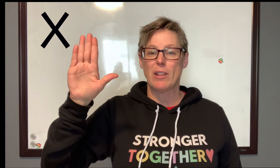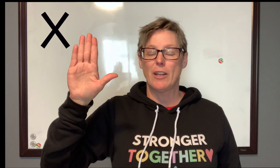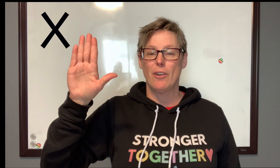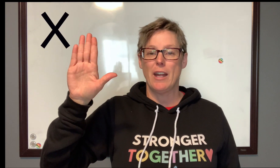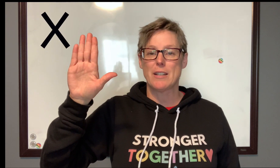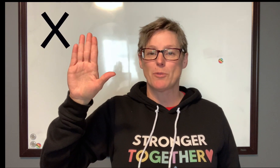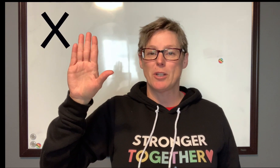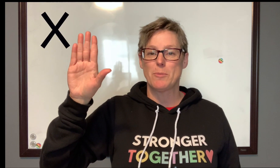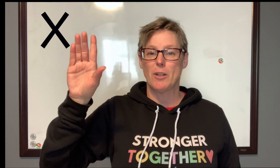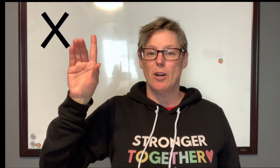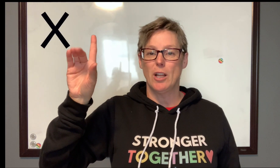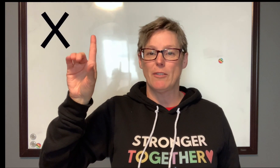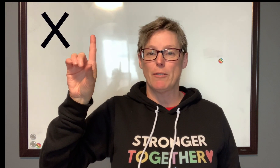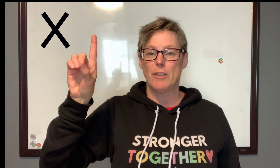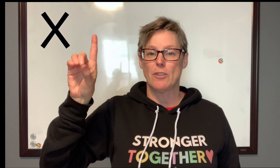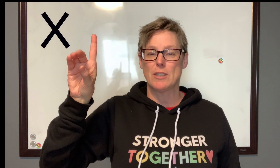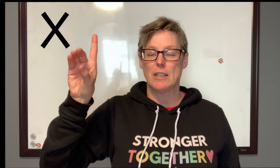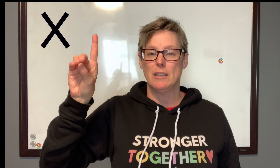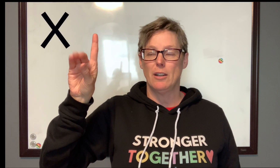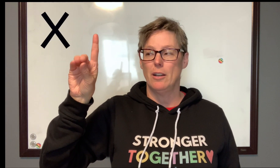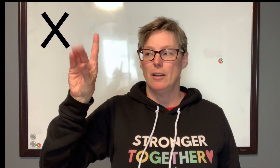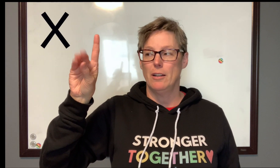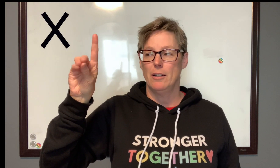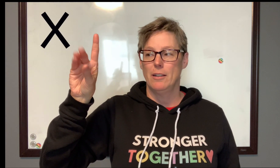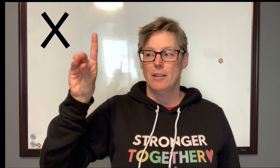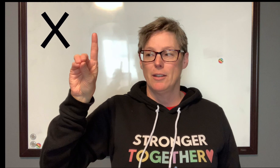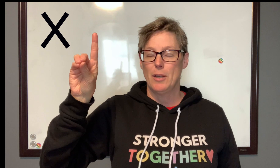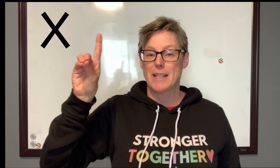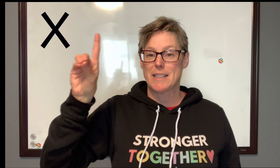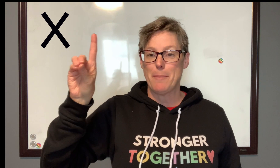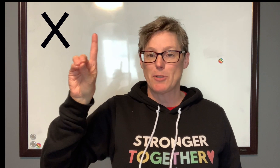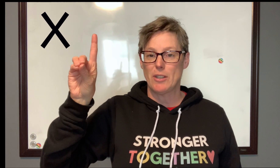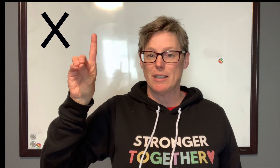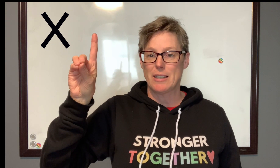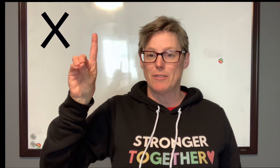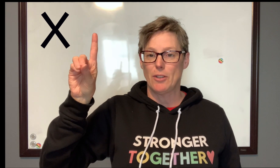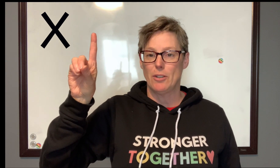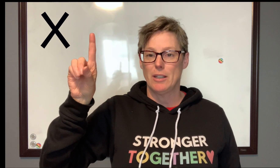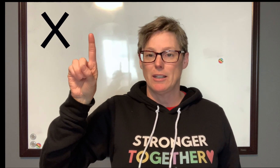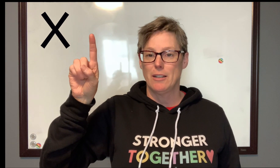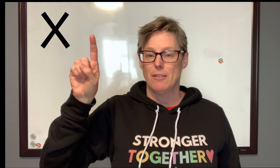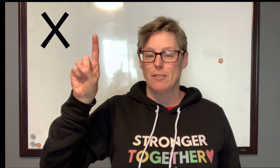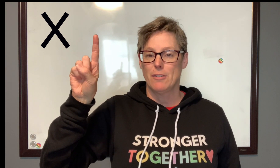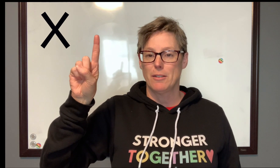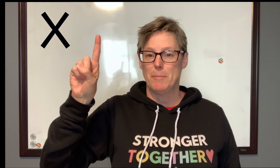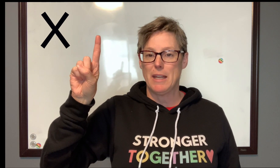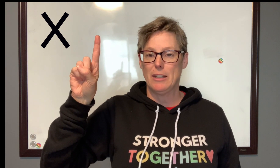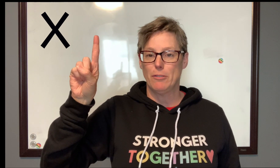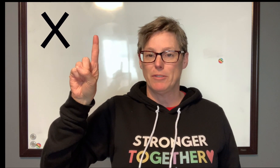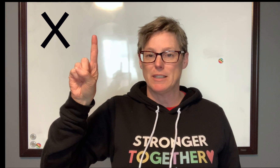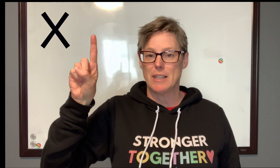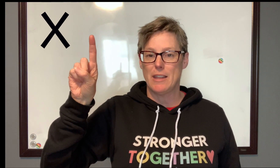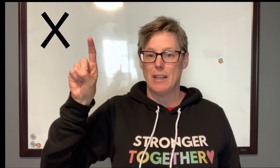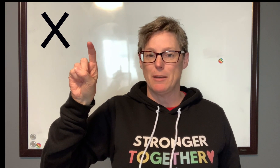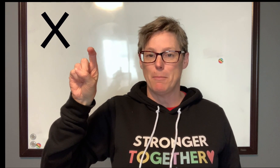letter x we're going to bring all of our fingers in except our index finger make a little